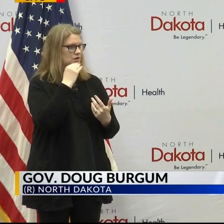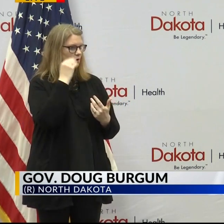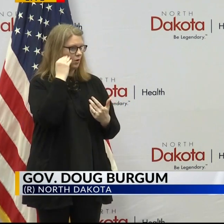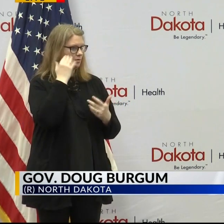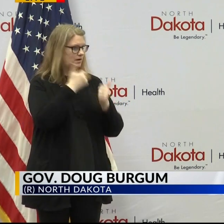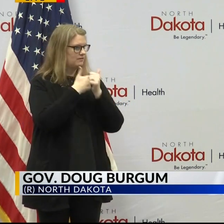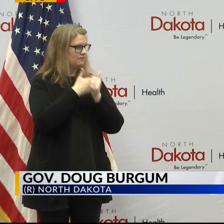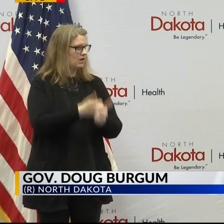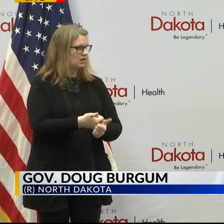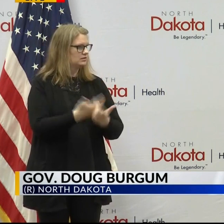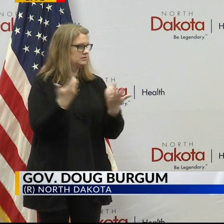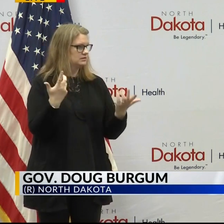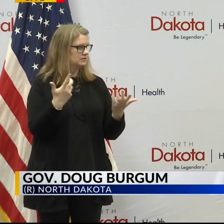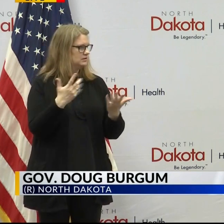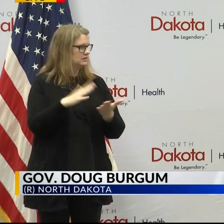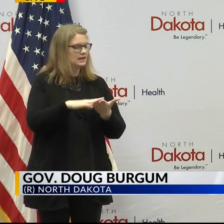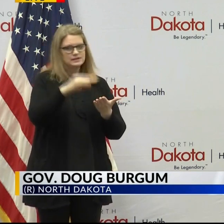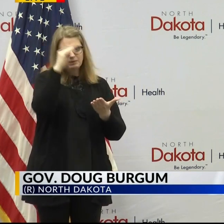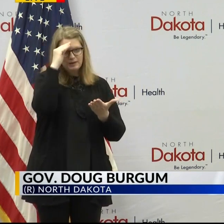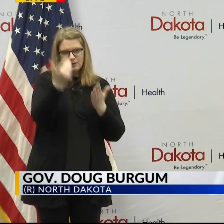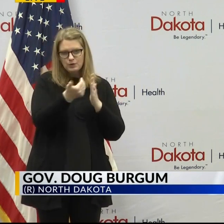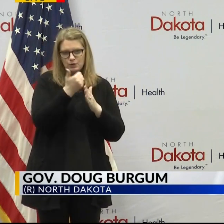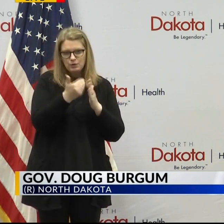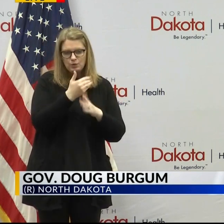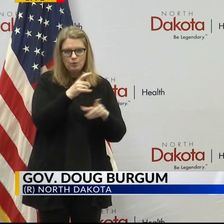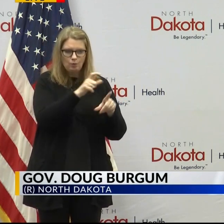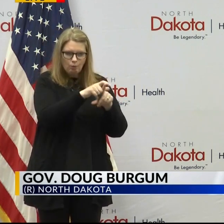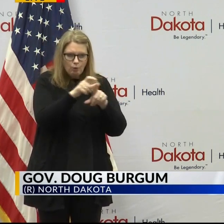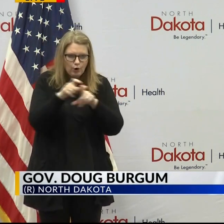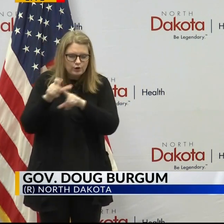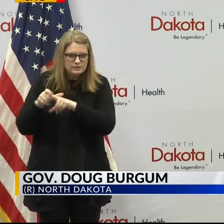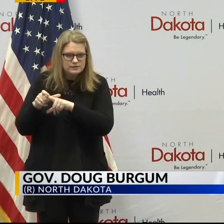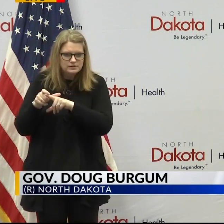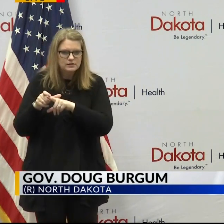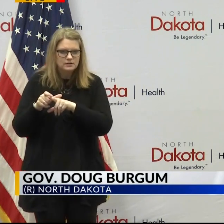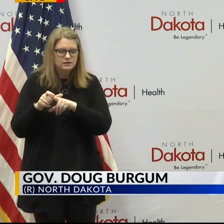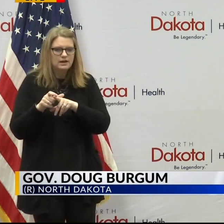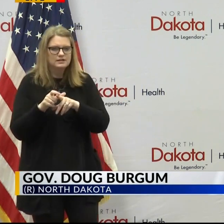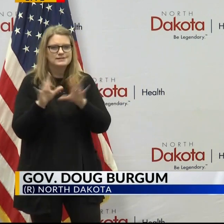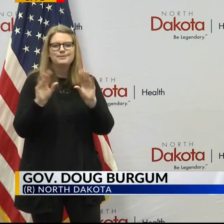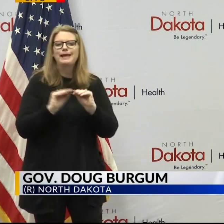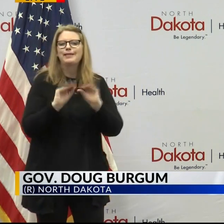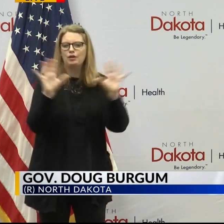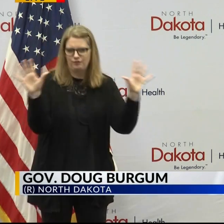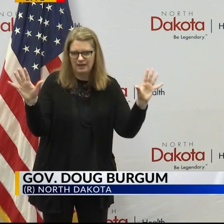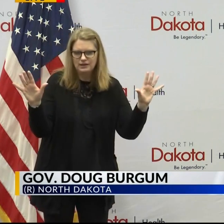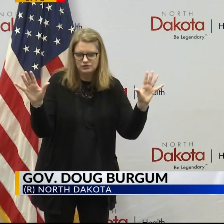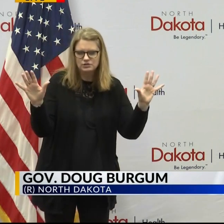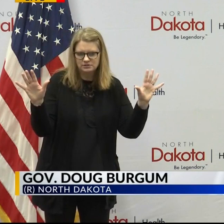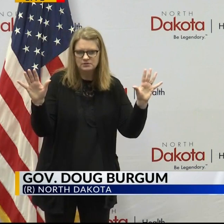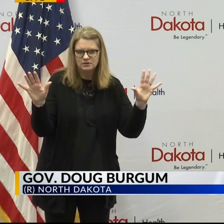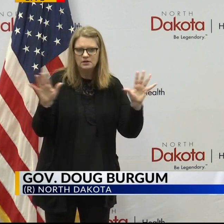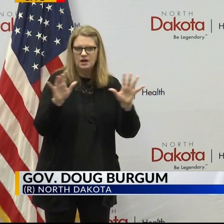INCREDIBLE WORK THEY'RE DOING. FOR THE MEDIA THAT'S HERE AND THOSE AT HOME FOLLOWING US AS WE